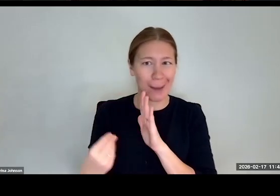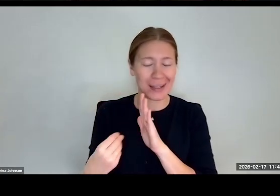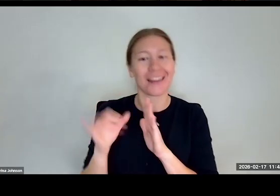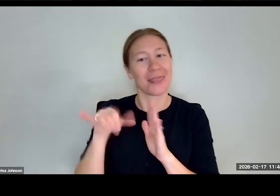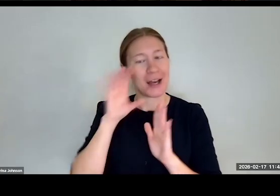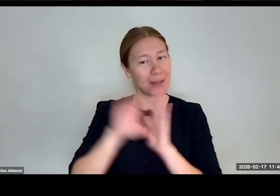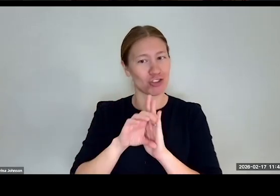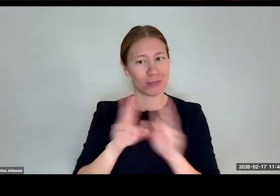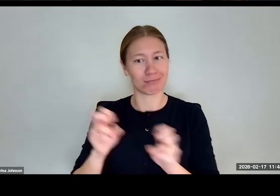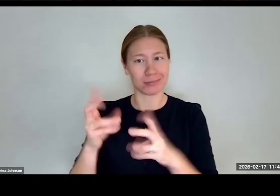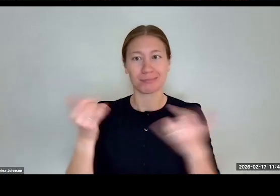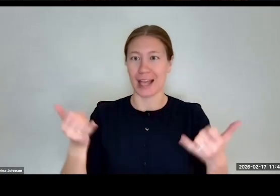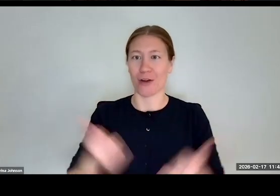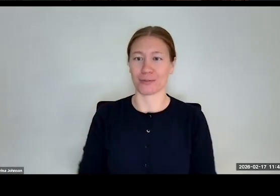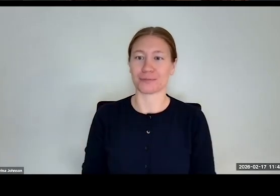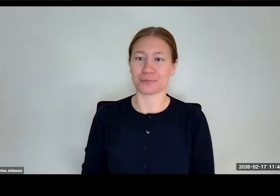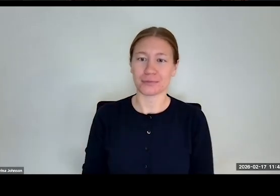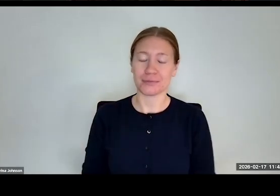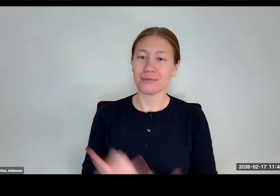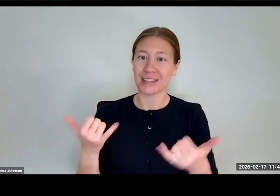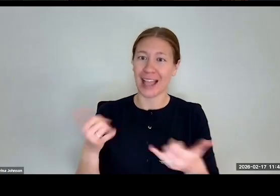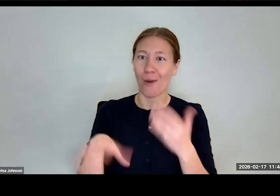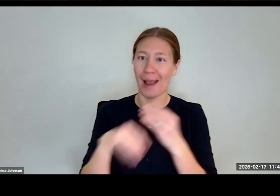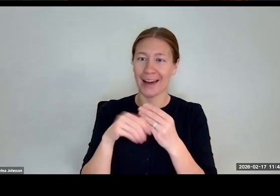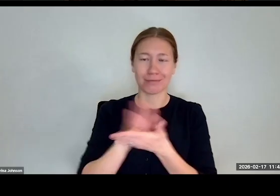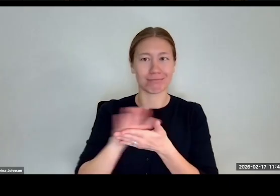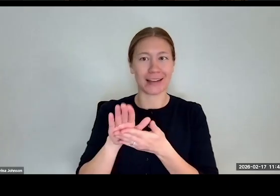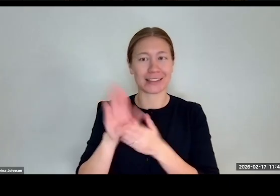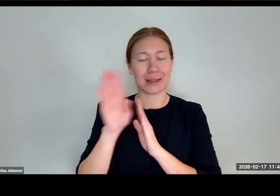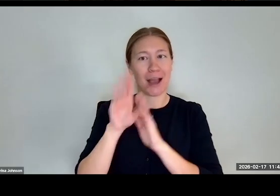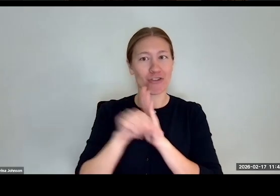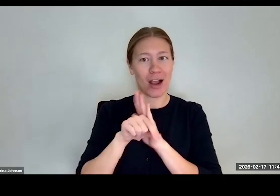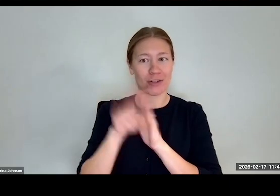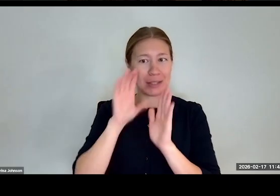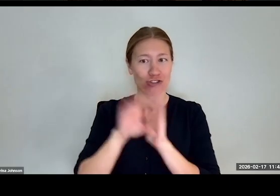So it's now added a nice background image here and I can close this out